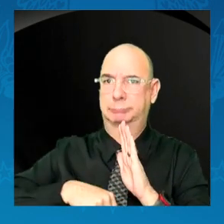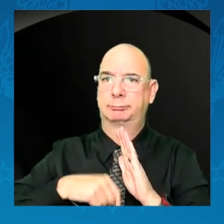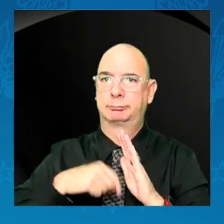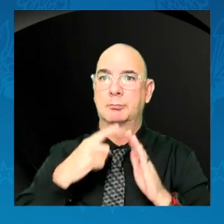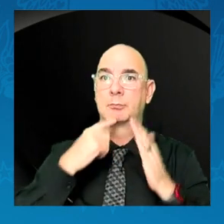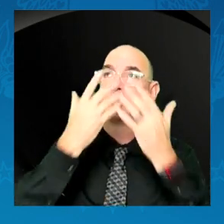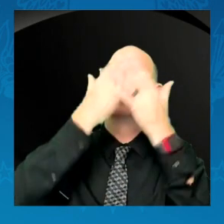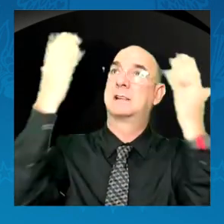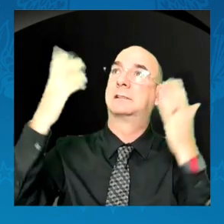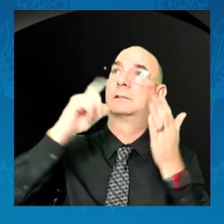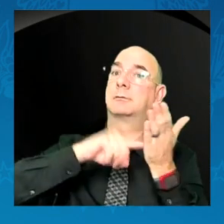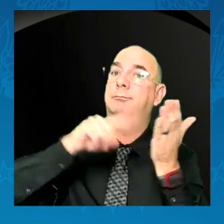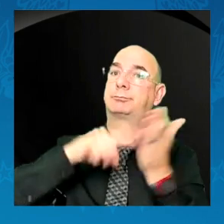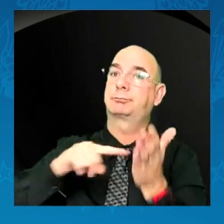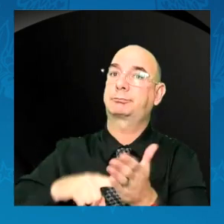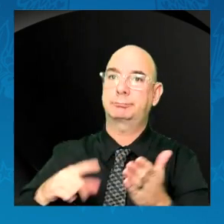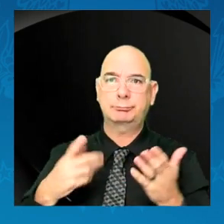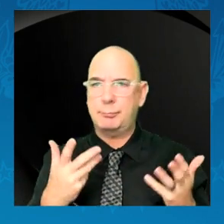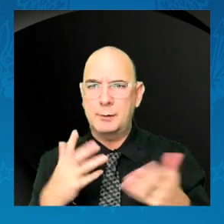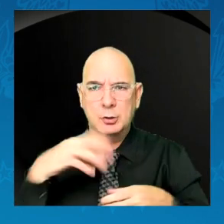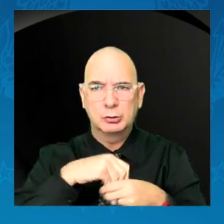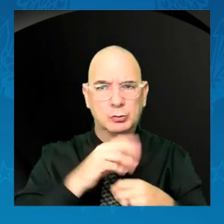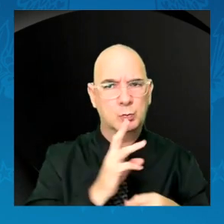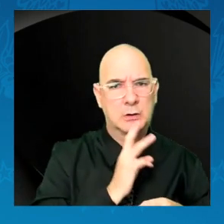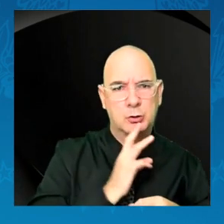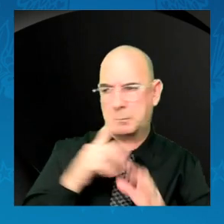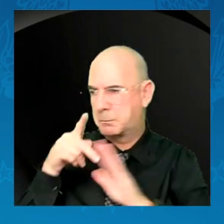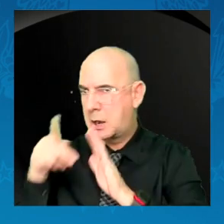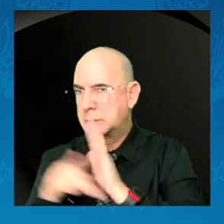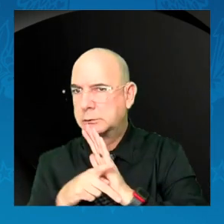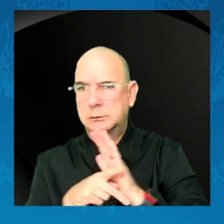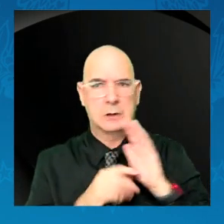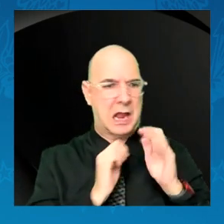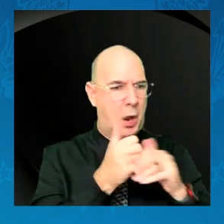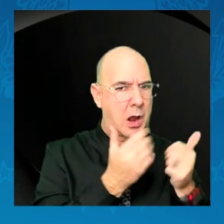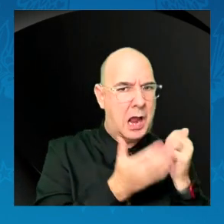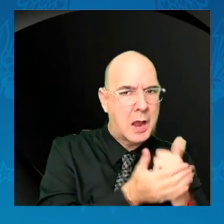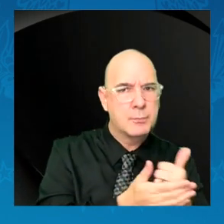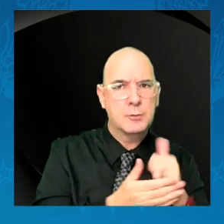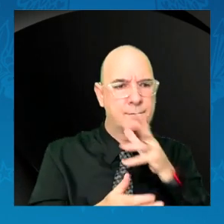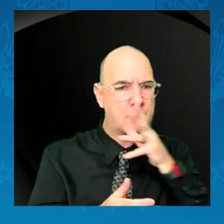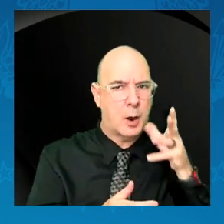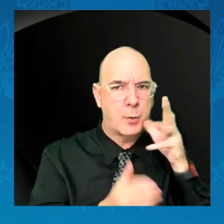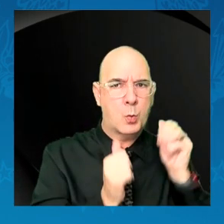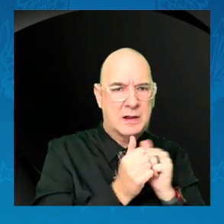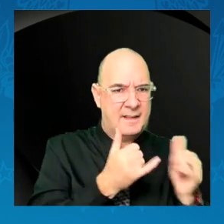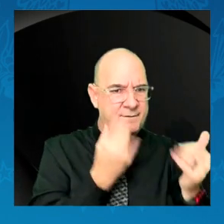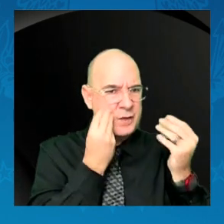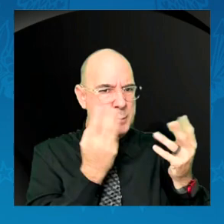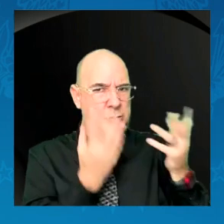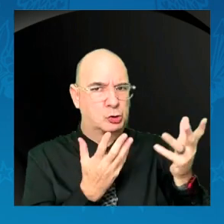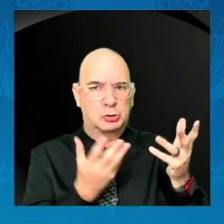to what we can do to assist our farmers with information about not only mitigation but adaptation